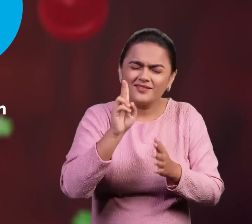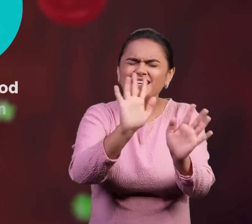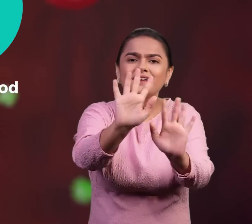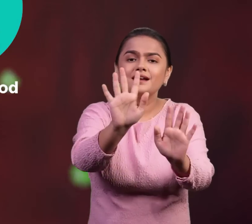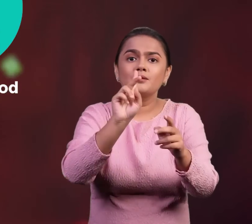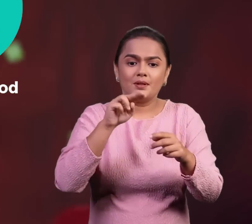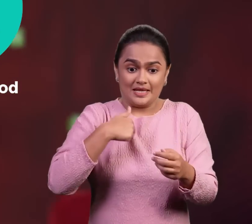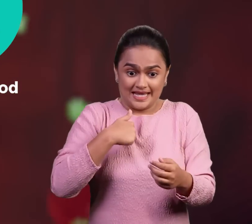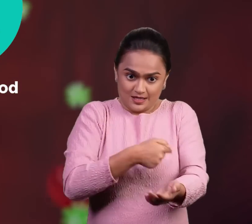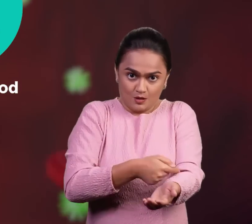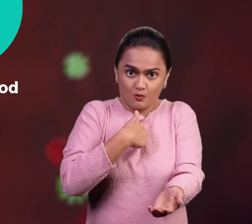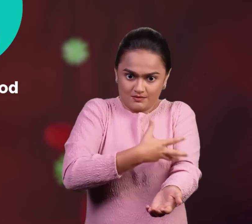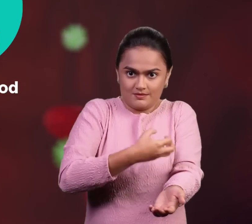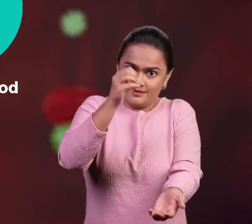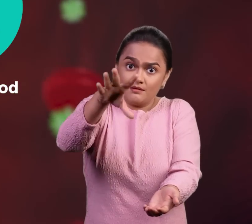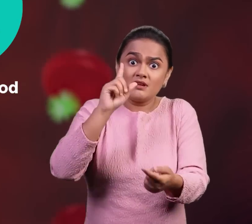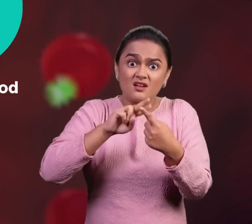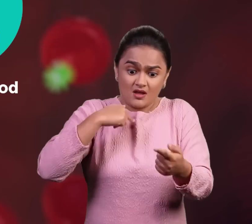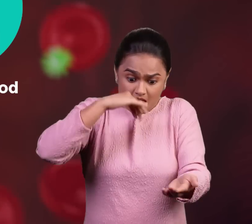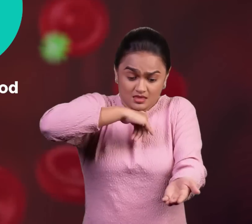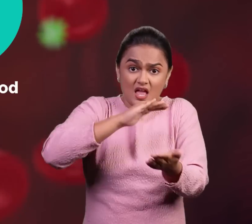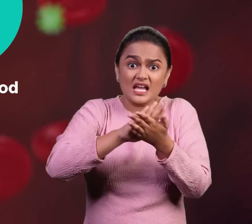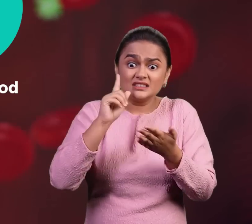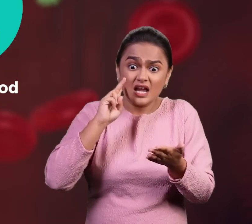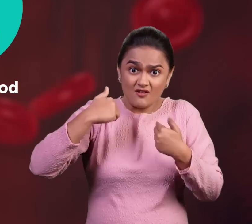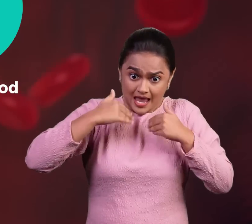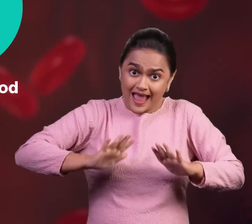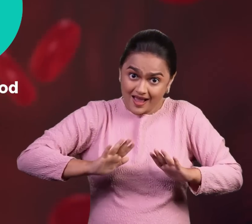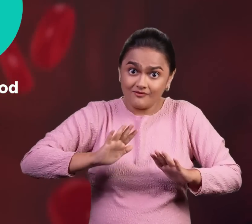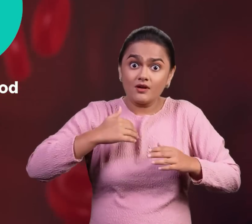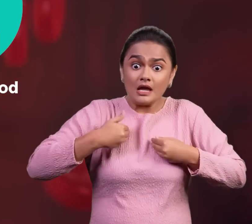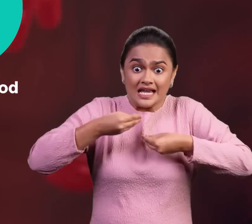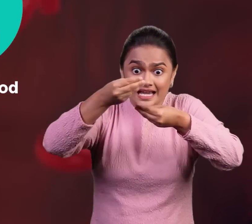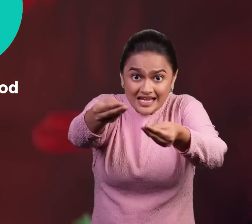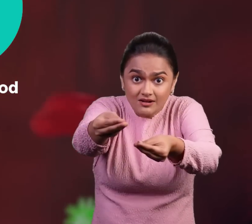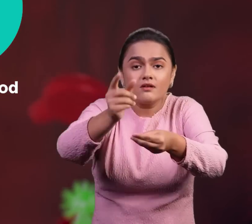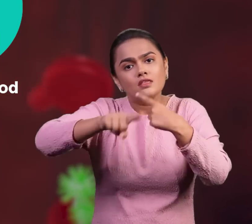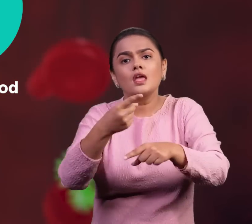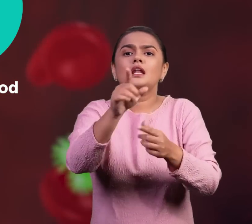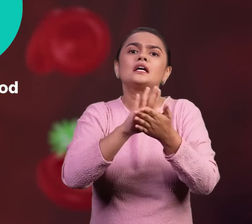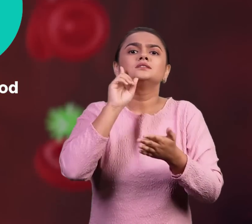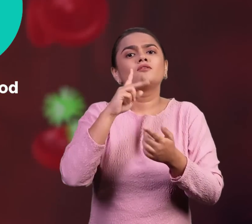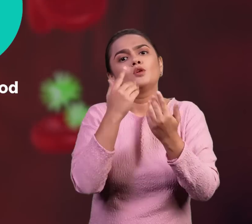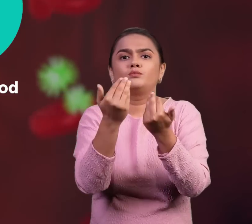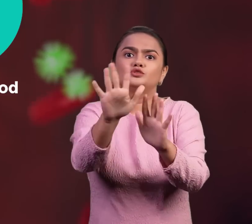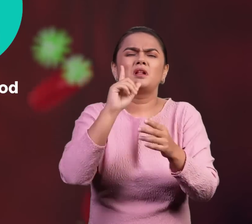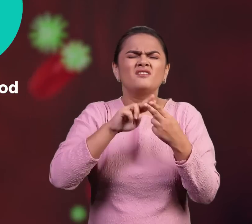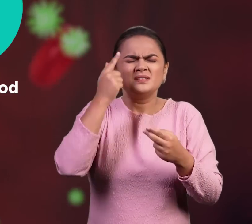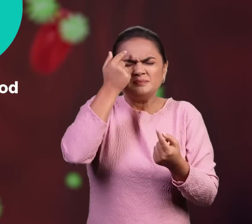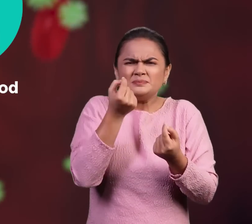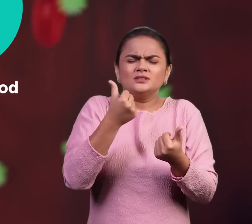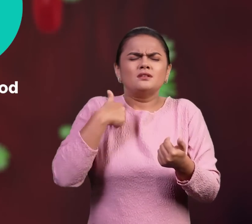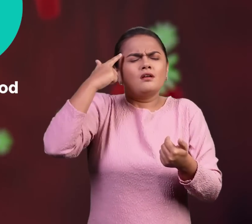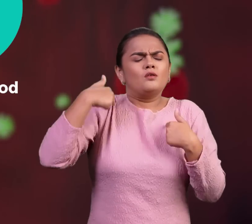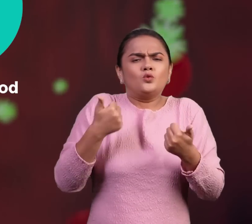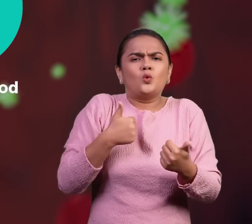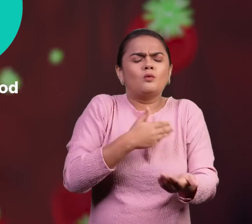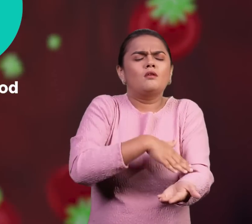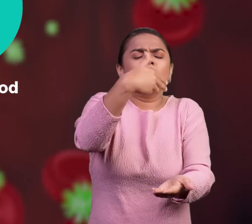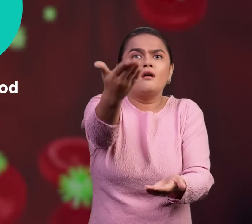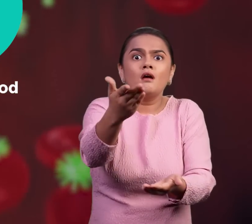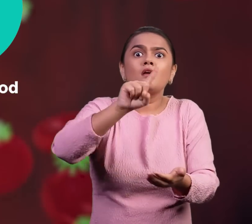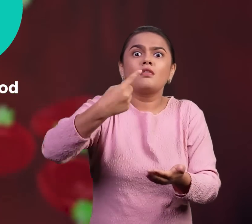If HIV infected blood is transfused by mistake, the person could contract HIV.